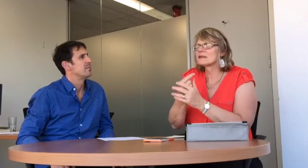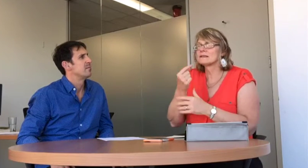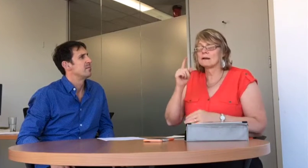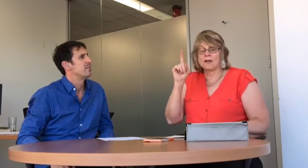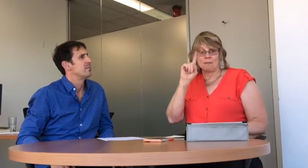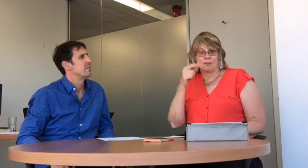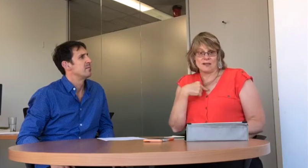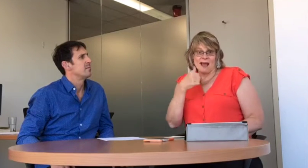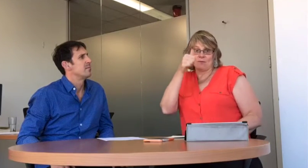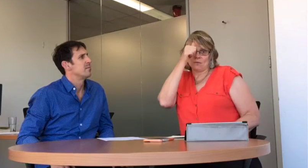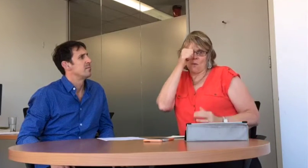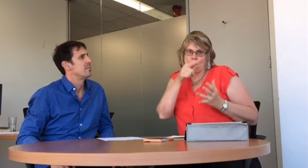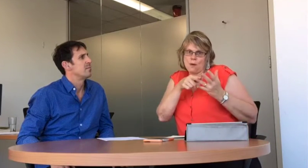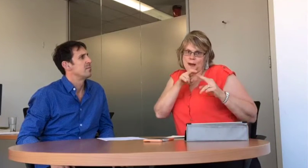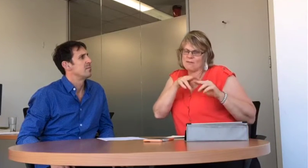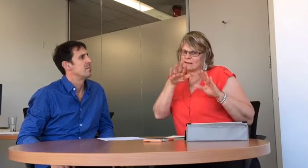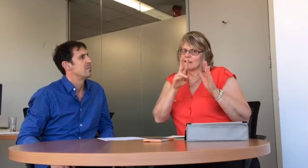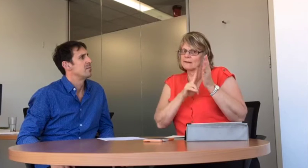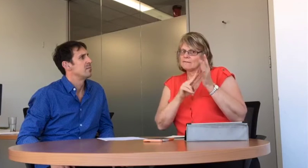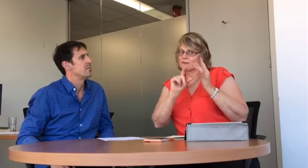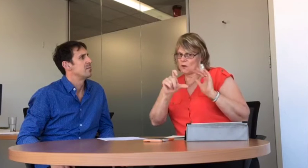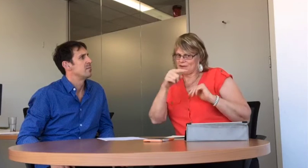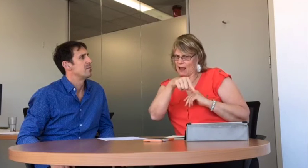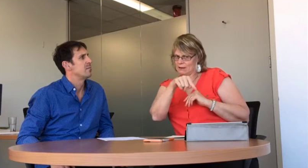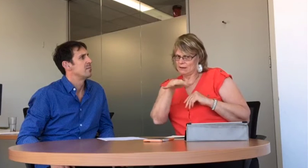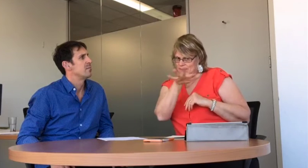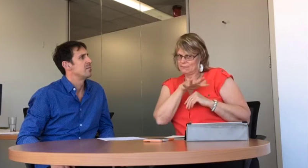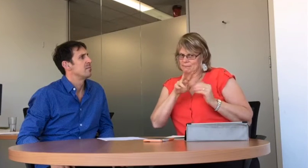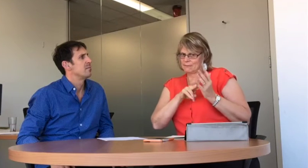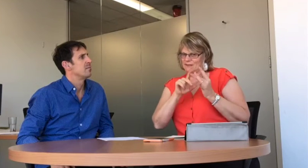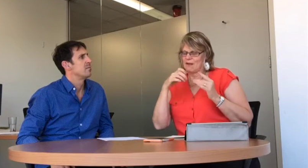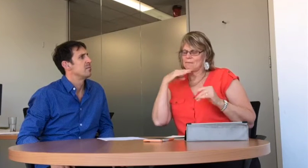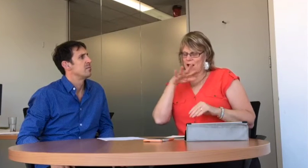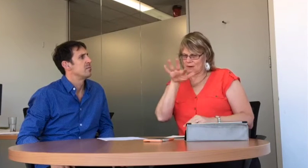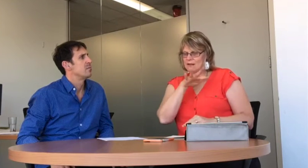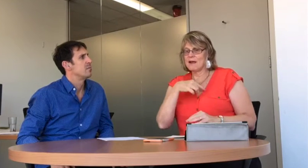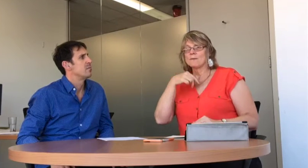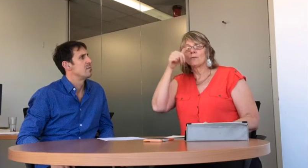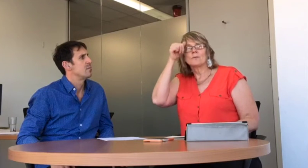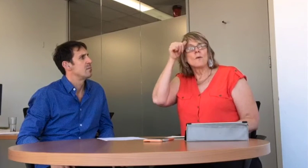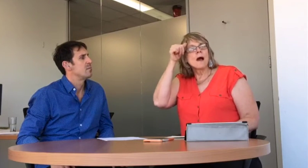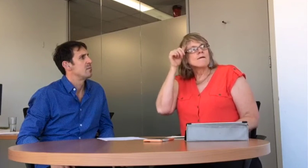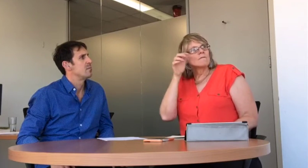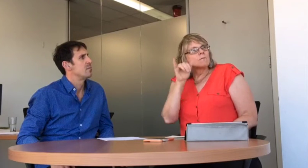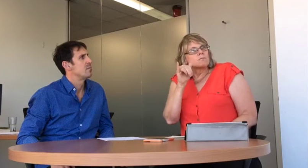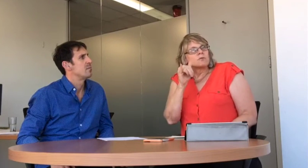There are not enough employment opportunities, and I know certainly the situation in Victoria